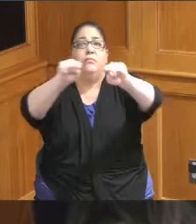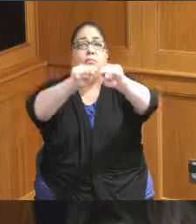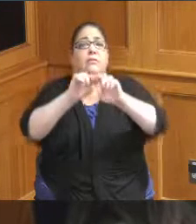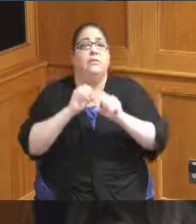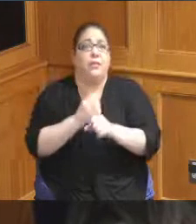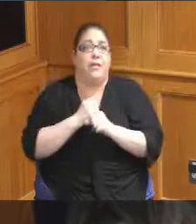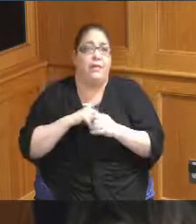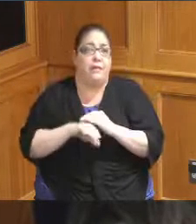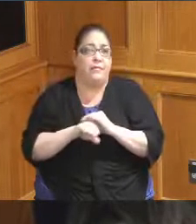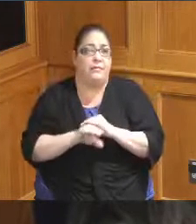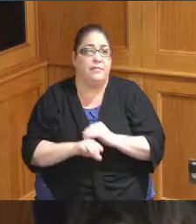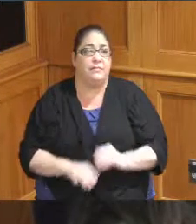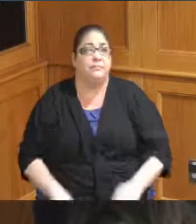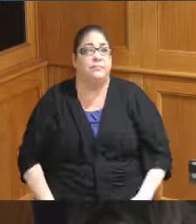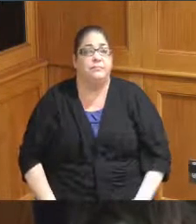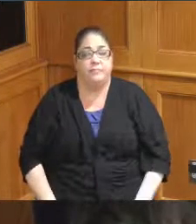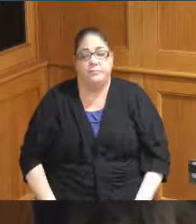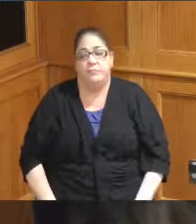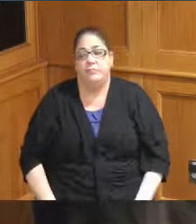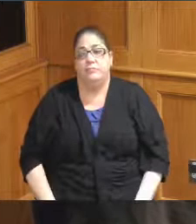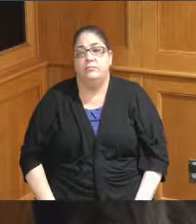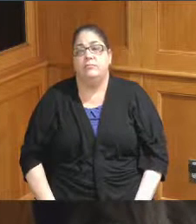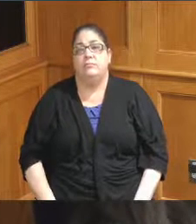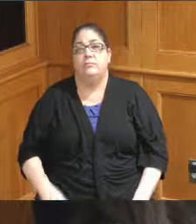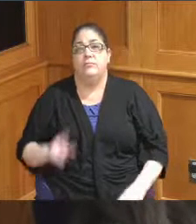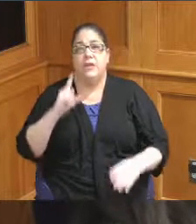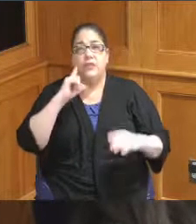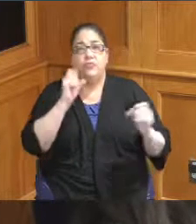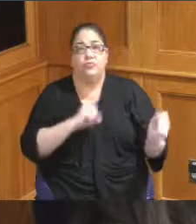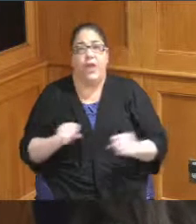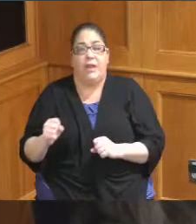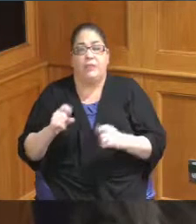was all that I wanted to say about that the strategies is in homelessness I think I've